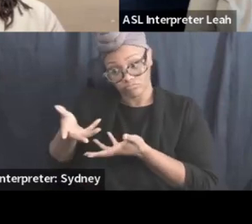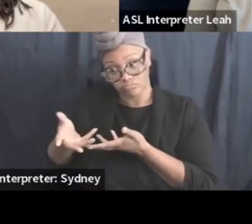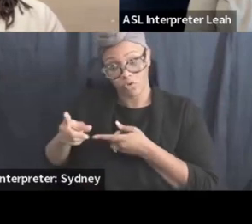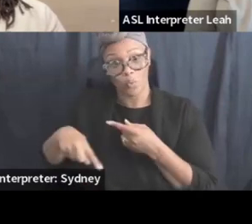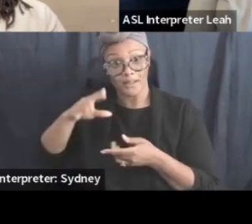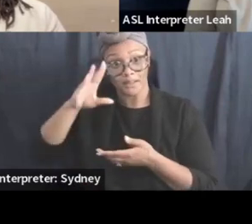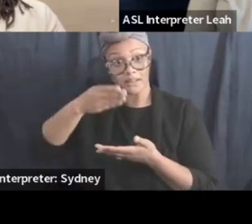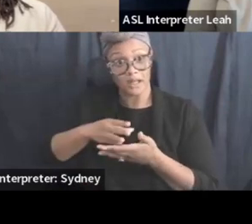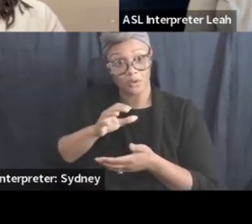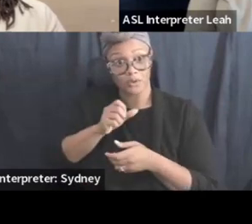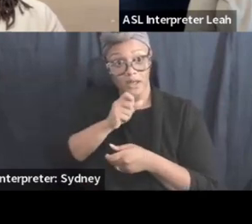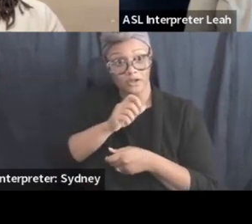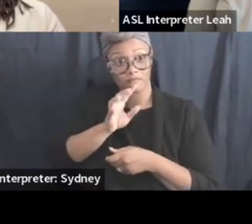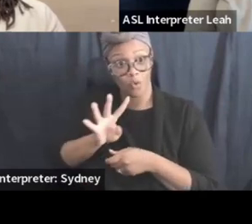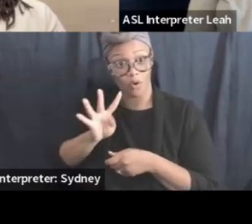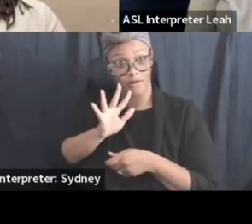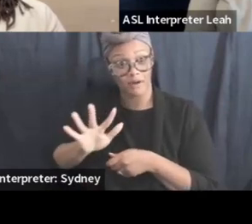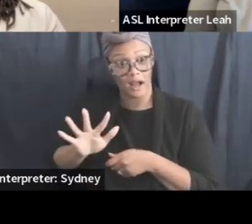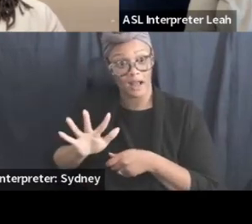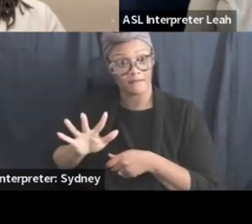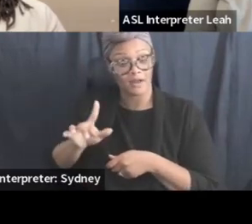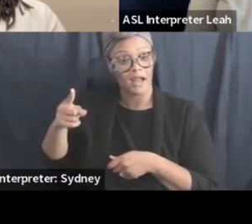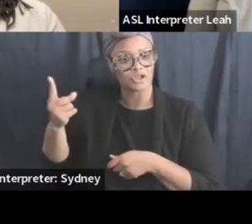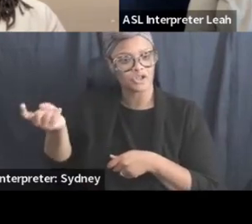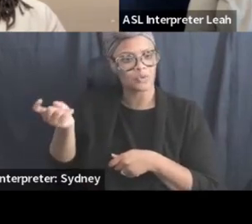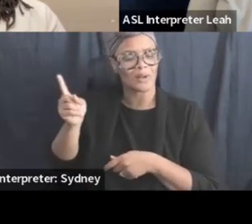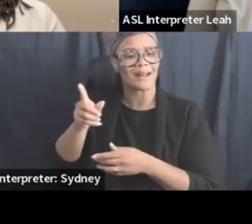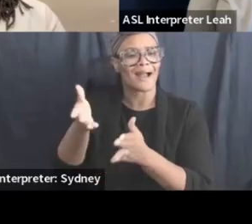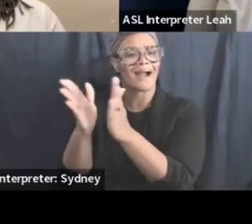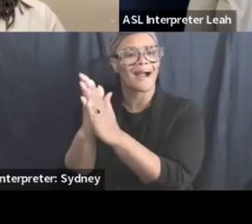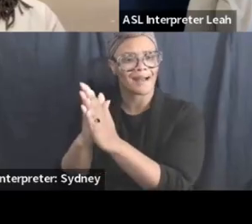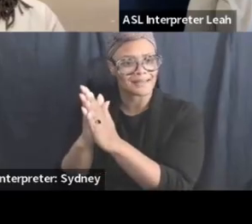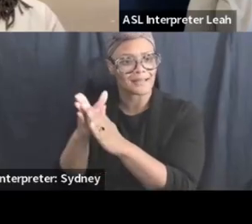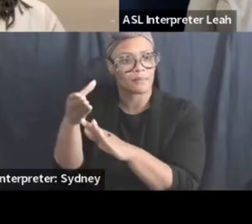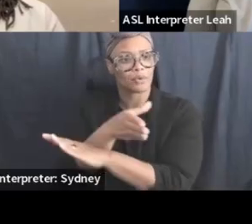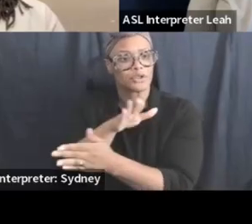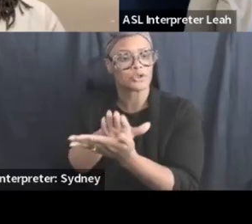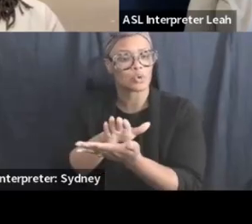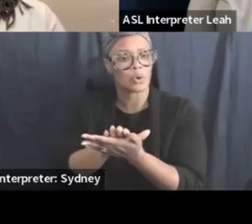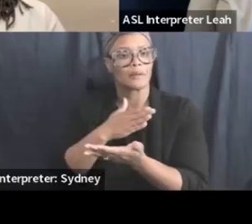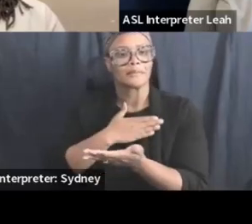and she kept requesting um at his preschool that they support an evaluation for a child. She knew